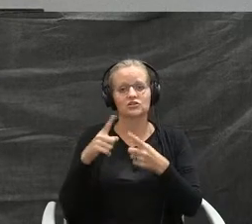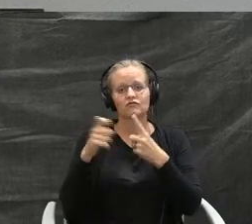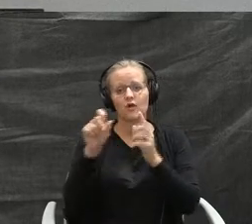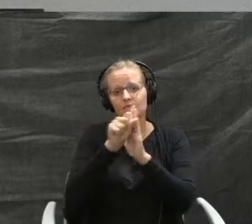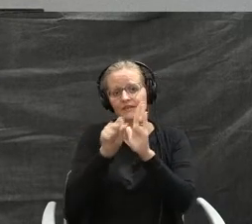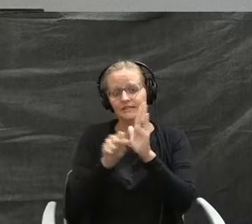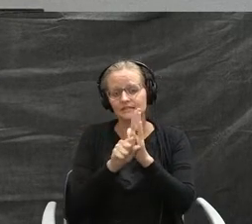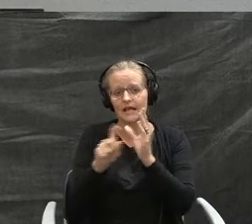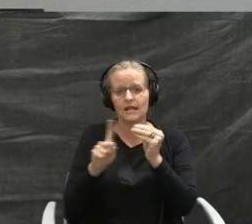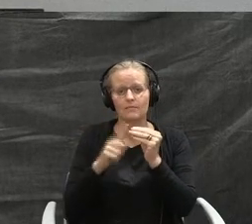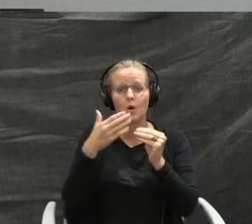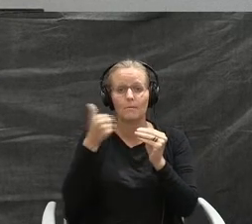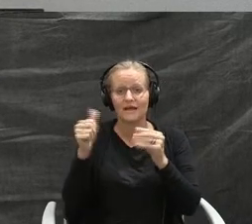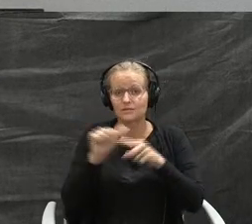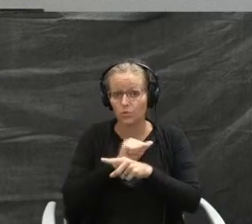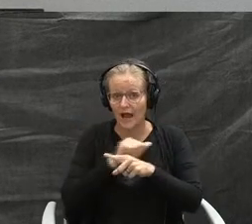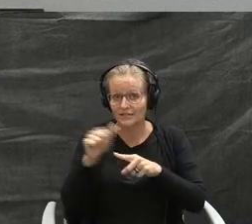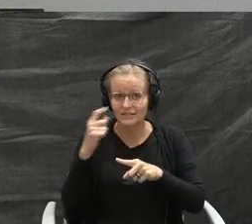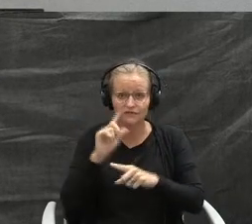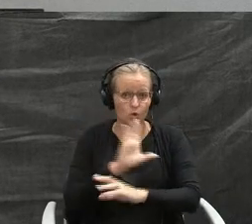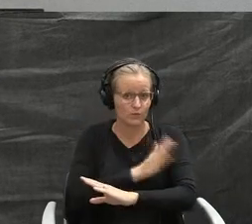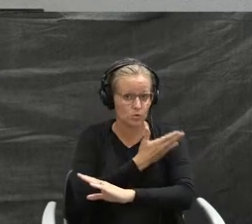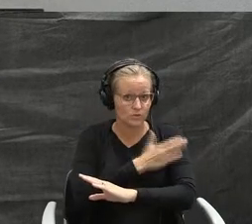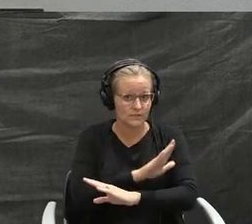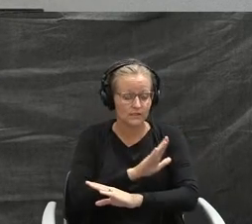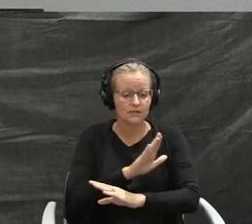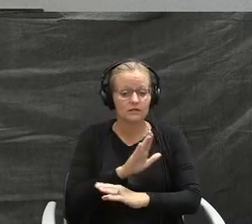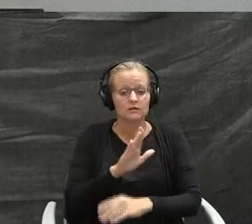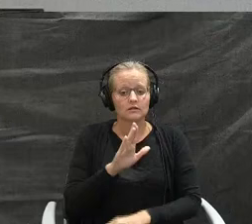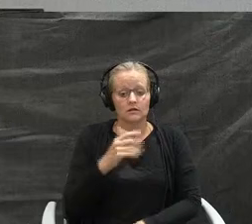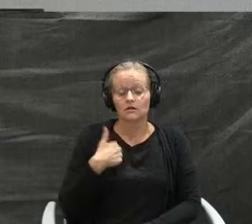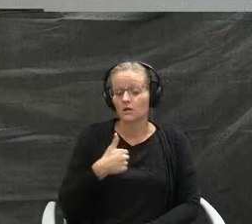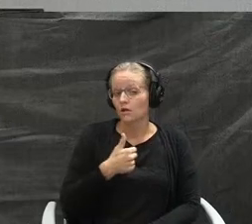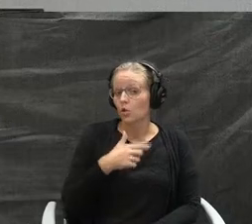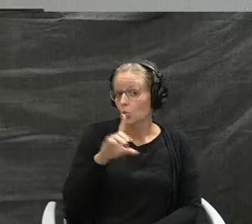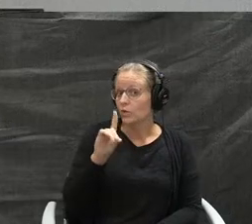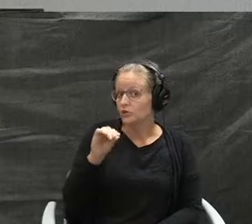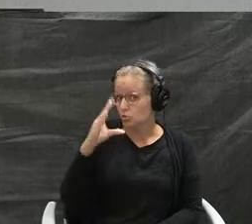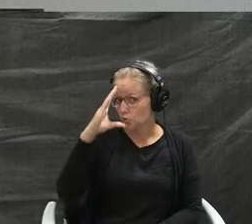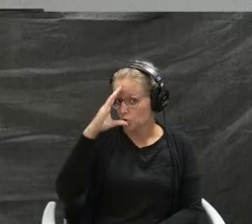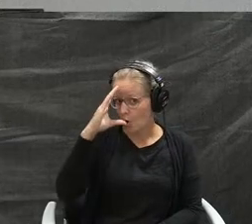what the best practice for music will be. We do know that they